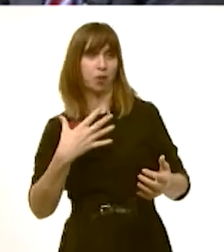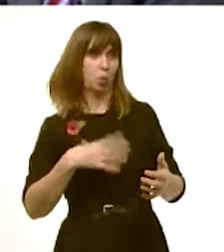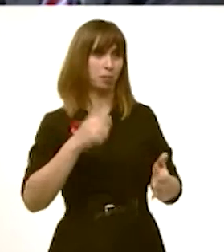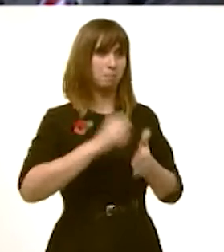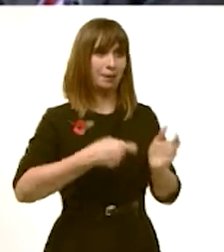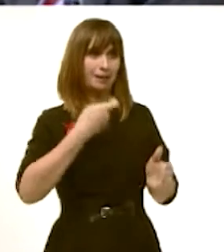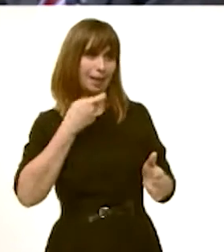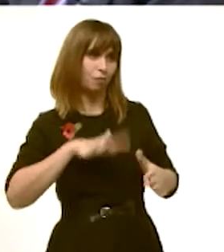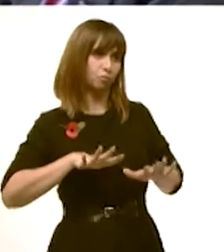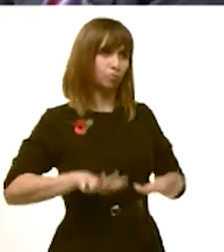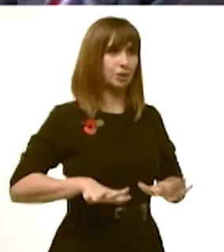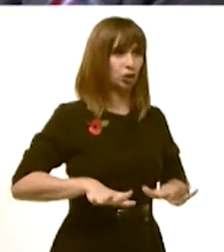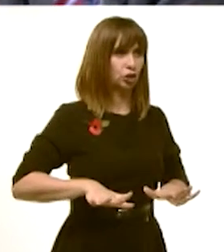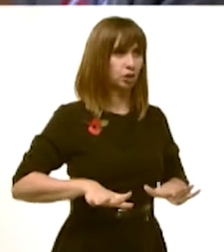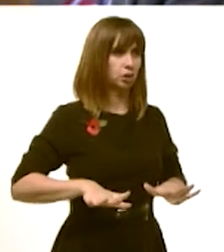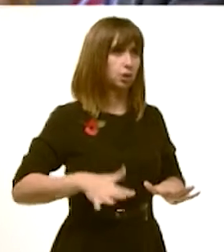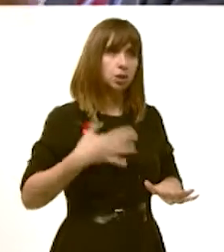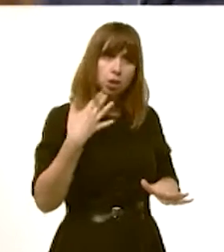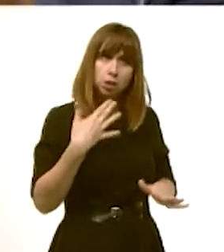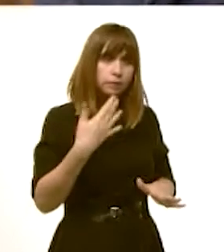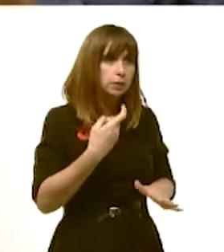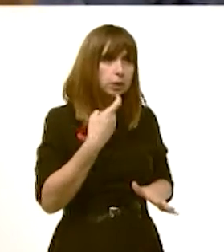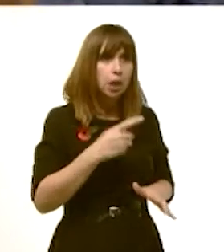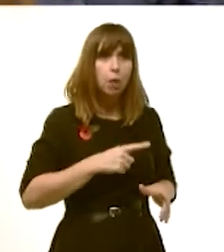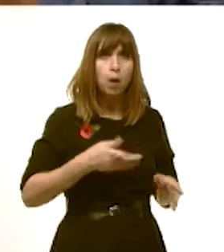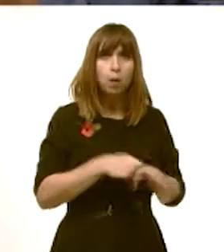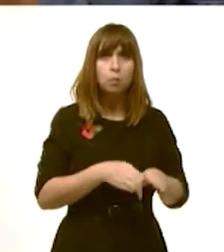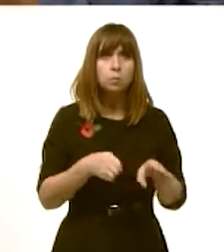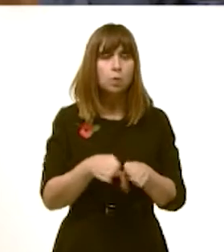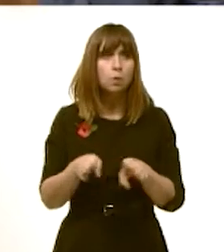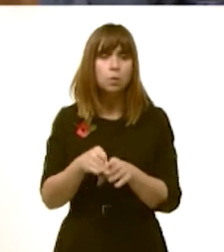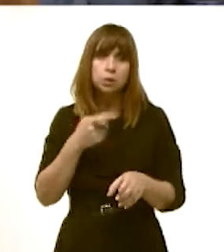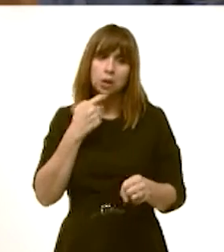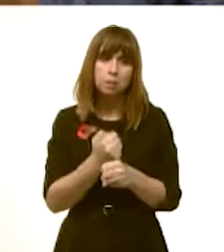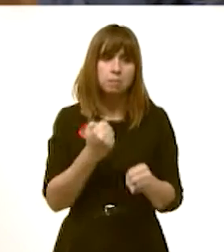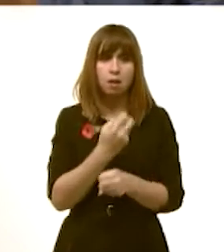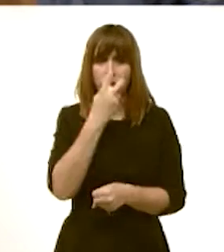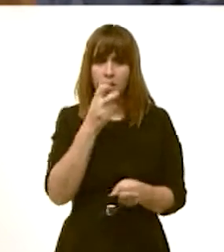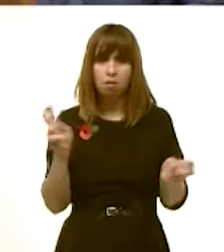within Britain in order to ensure that UK Government departments can use British steel.